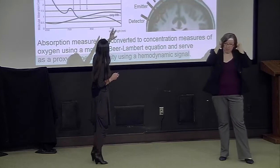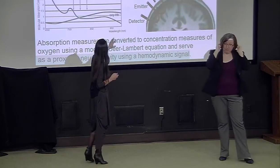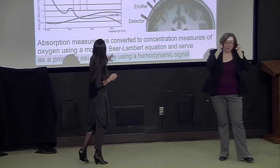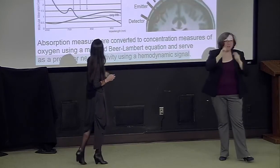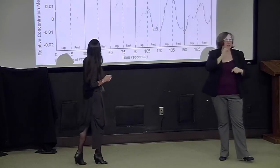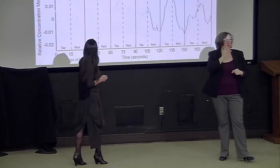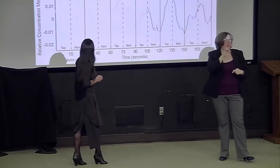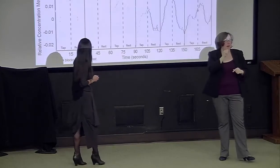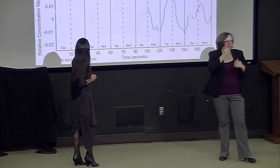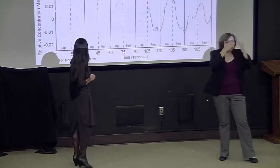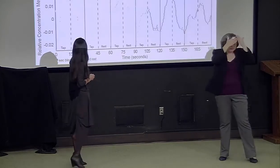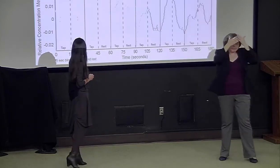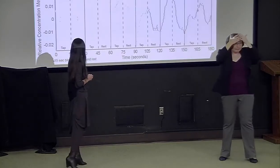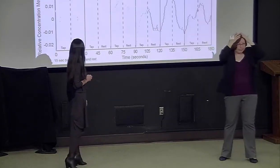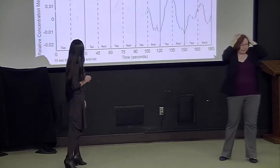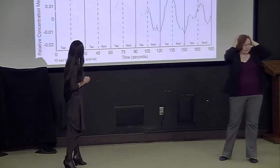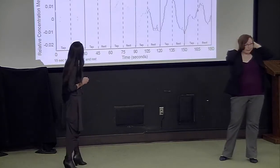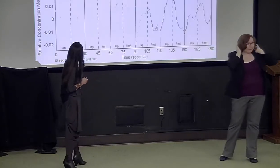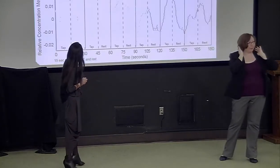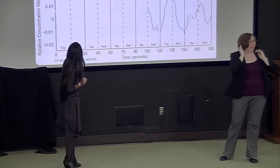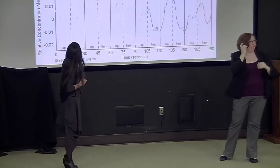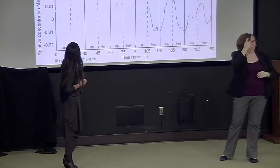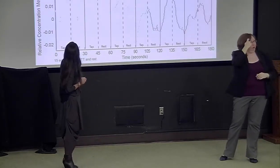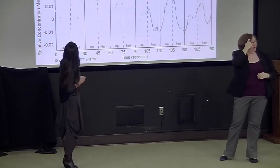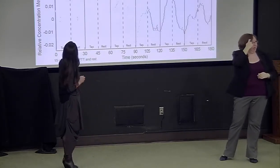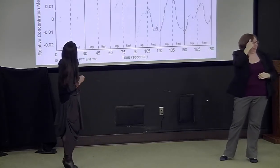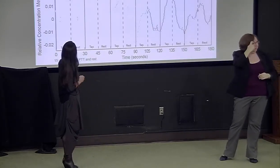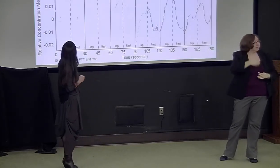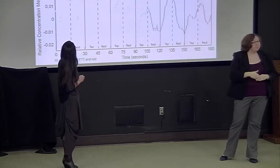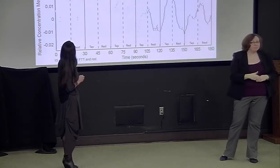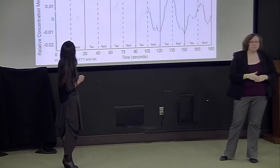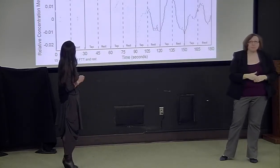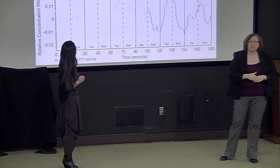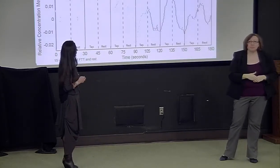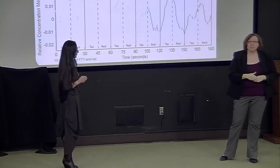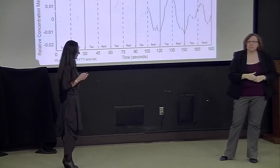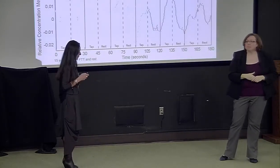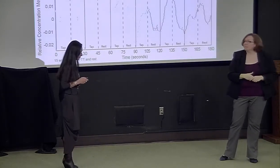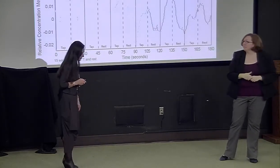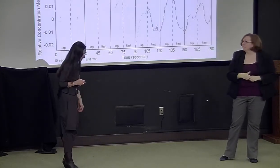all over the entire brain as I showed you. And they can be used to